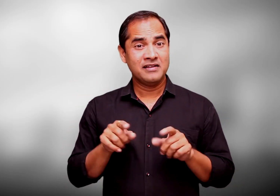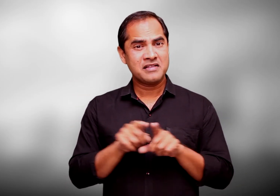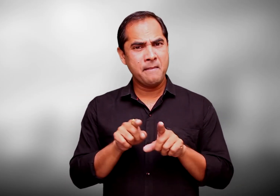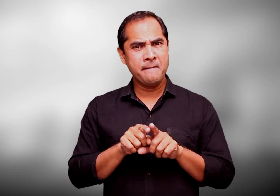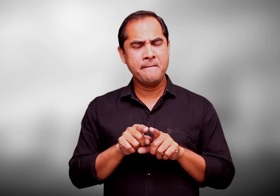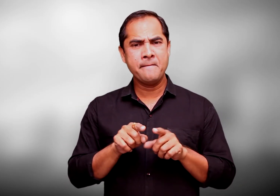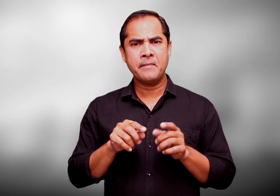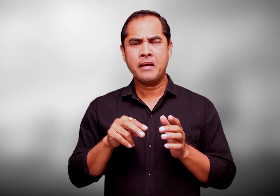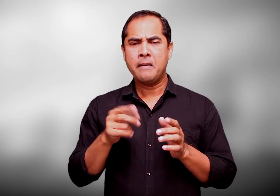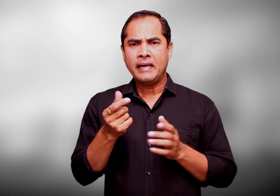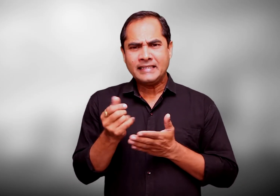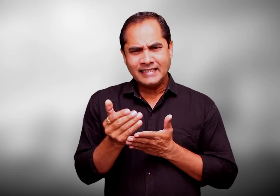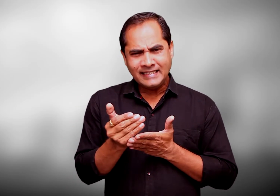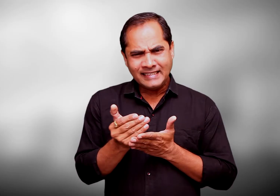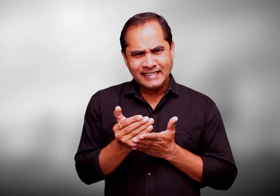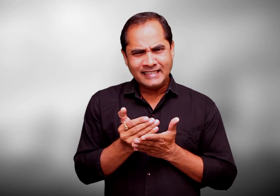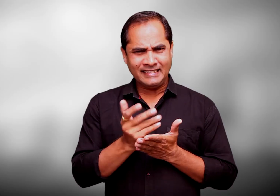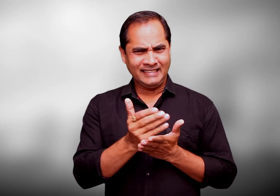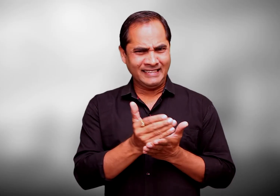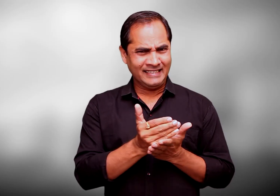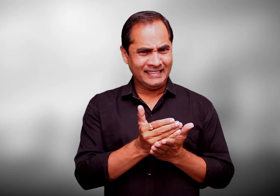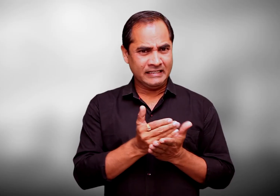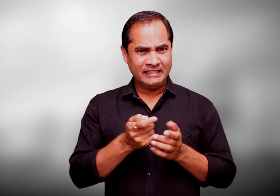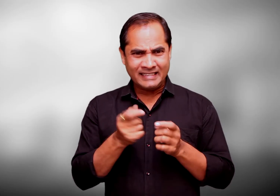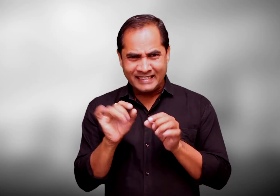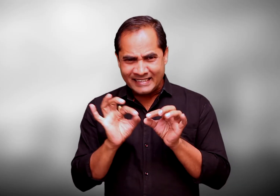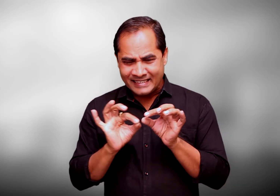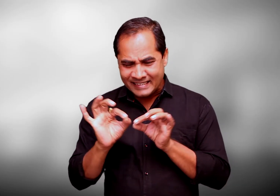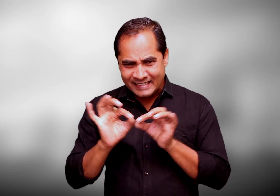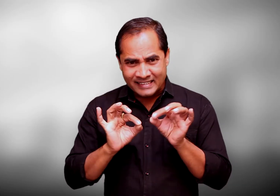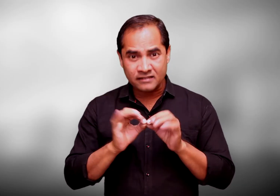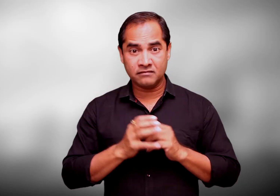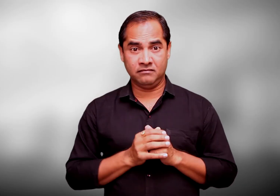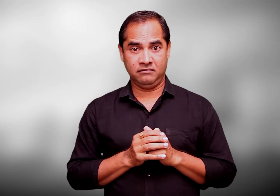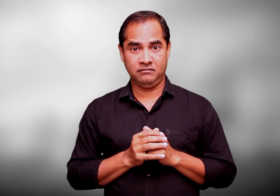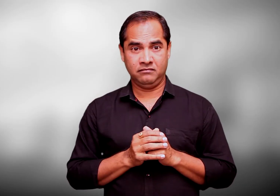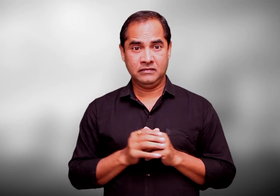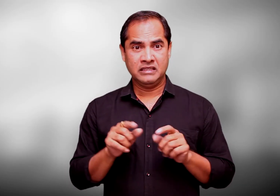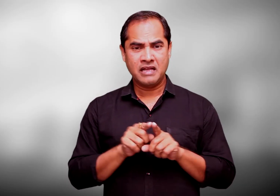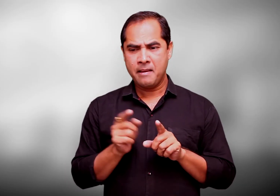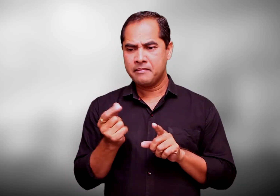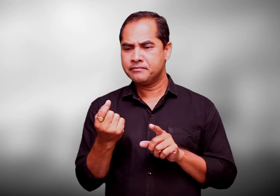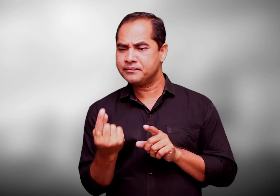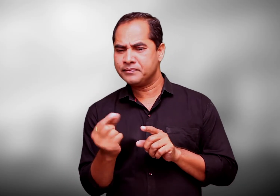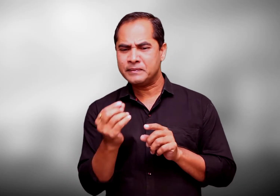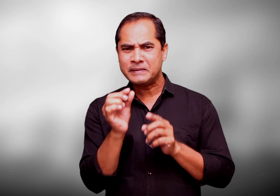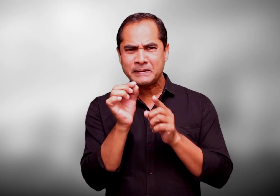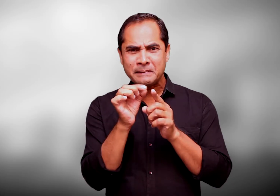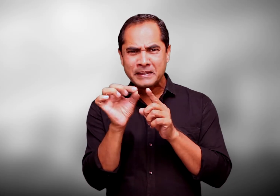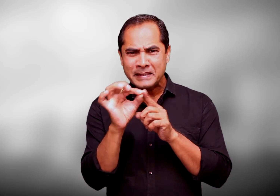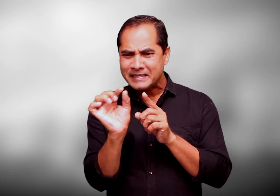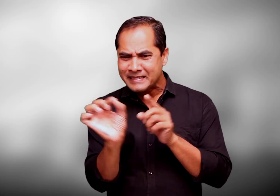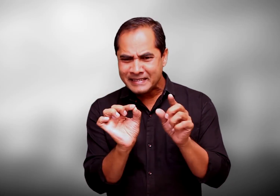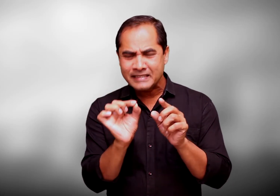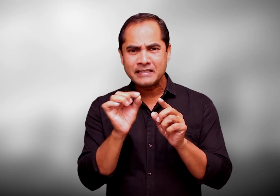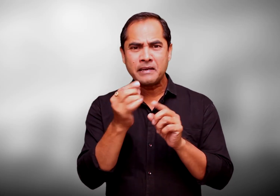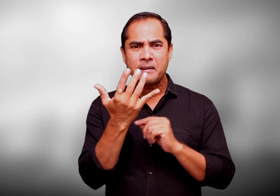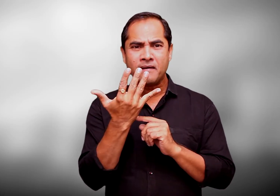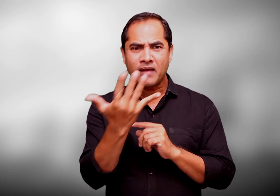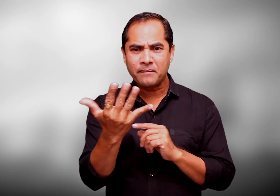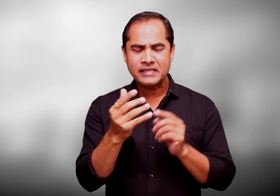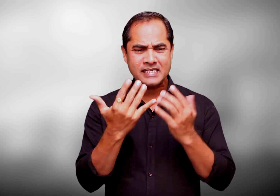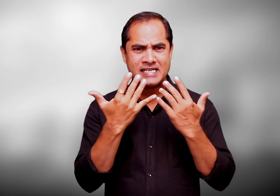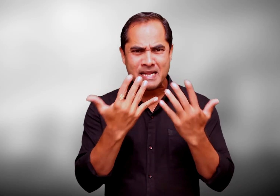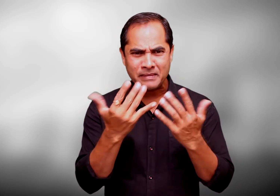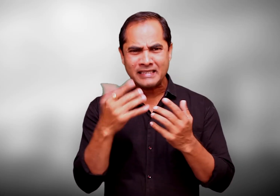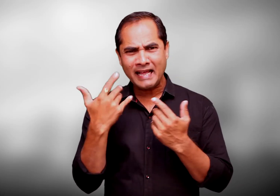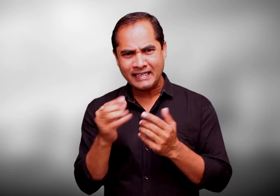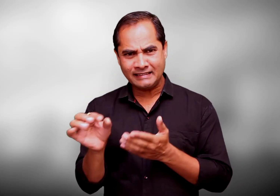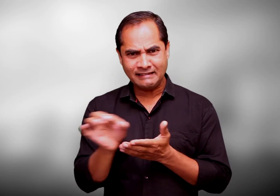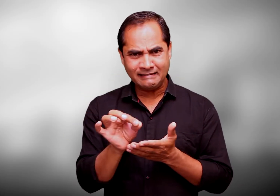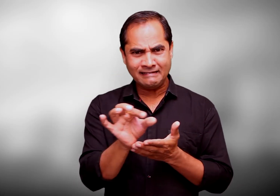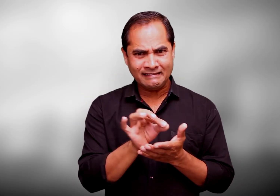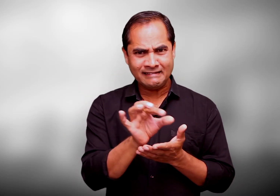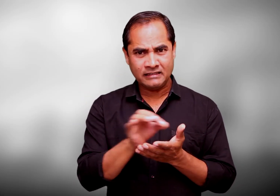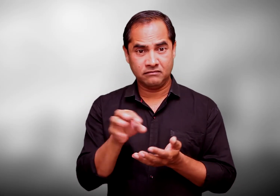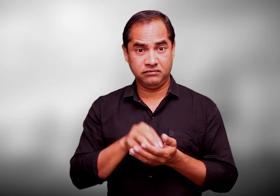to make for it. She had thriftly saved whatever coins came her way - 5 paisa, 10 paisa.